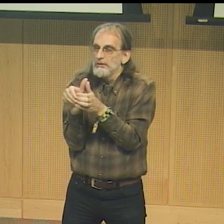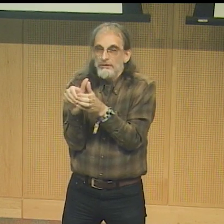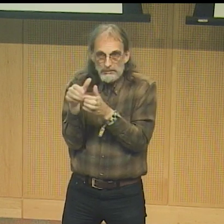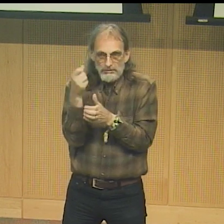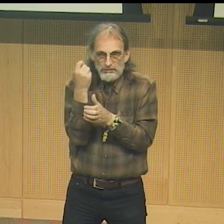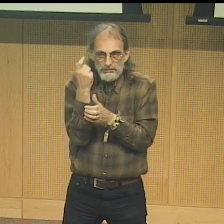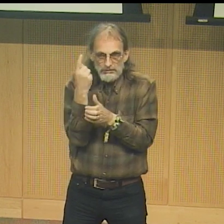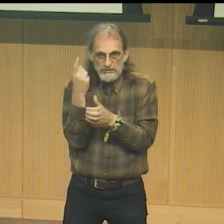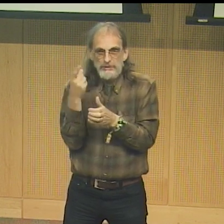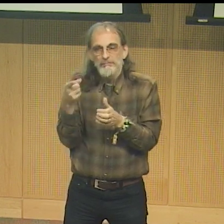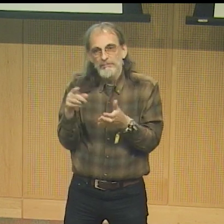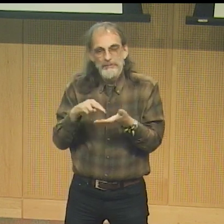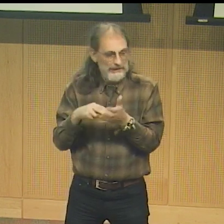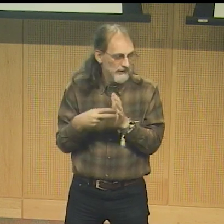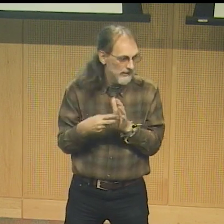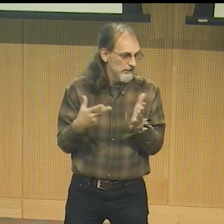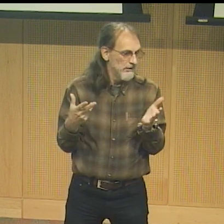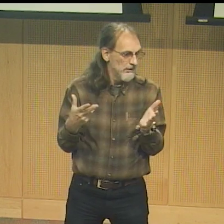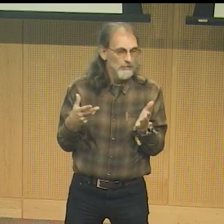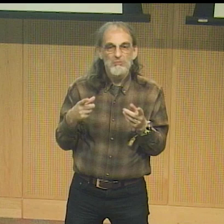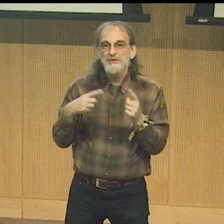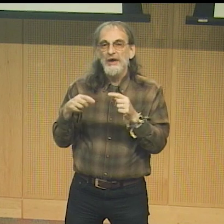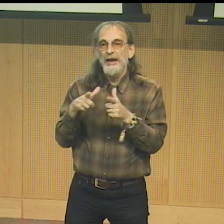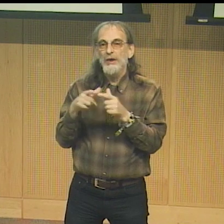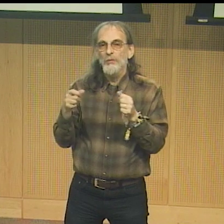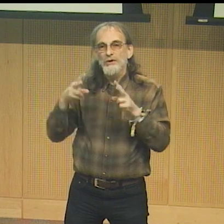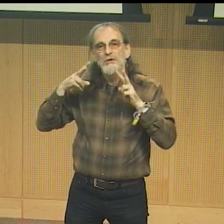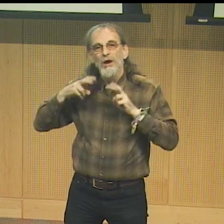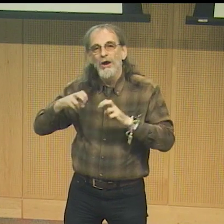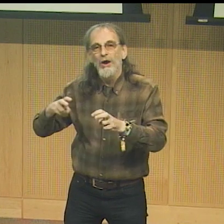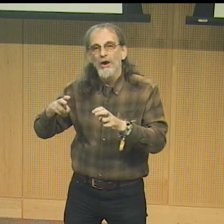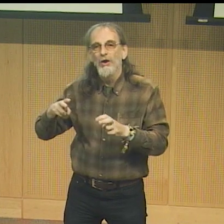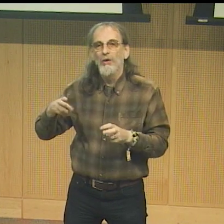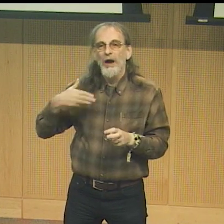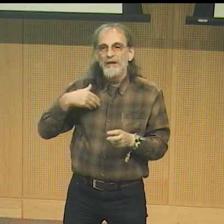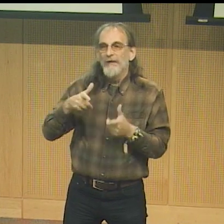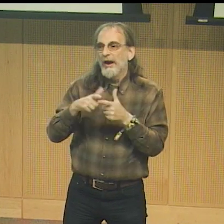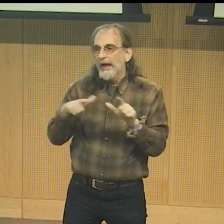And so, we're analyzing the language of the minority group--